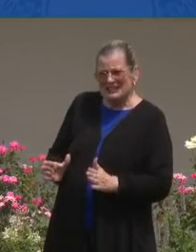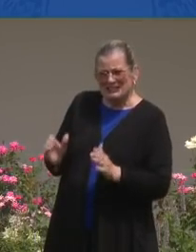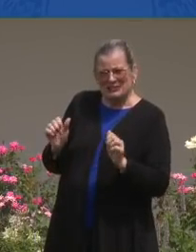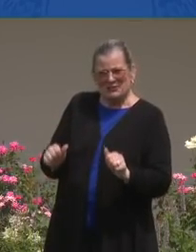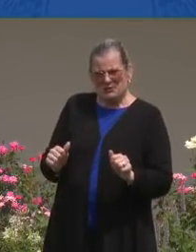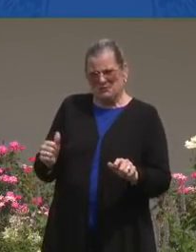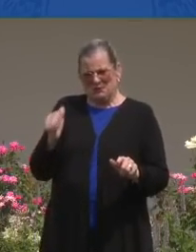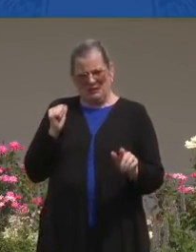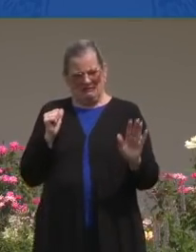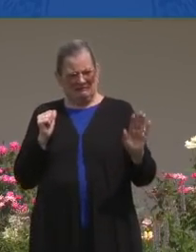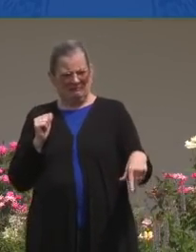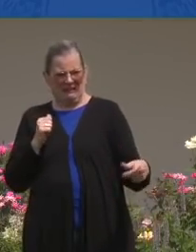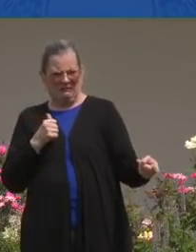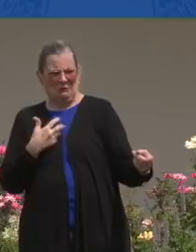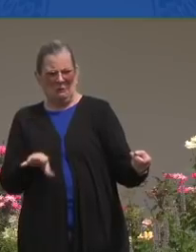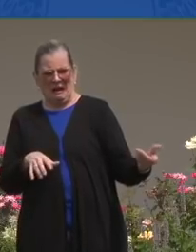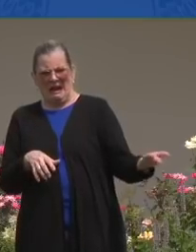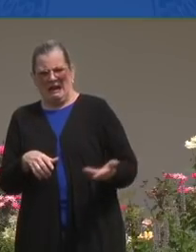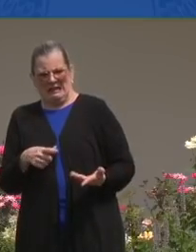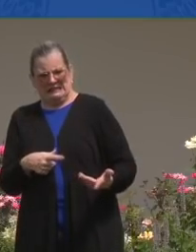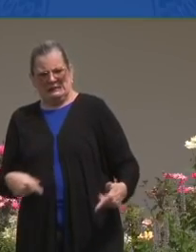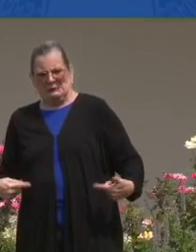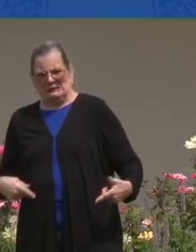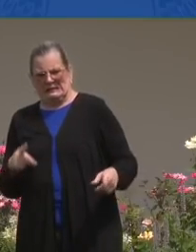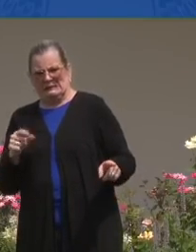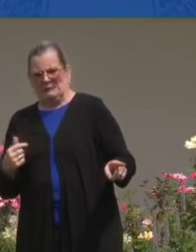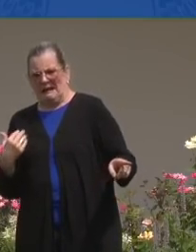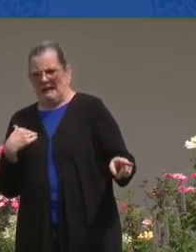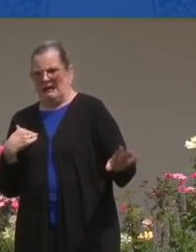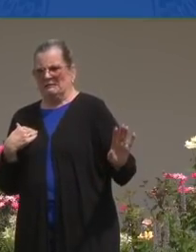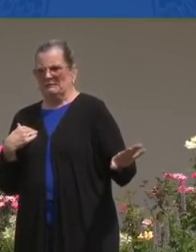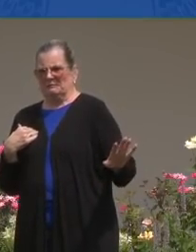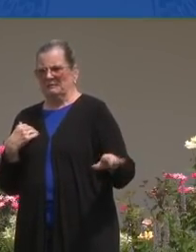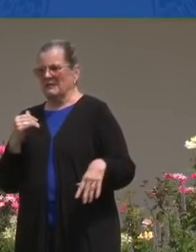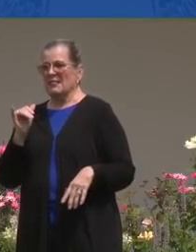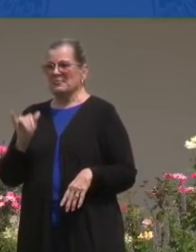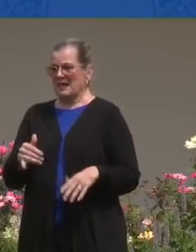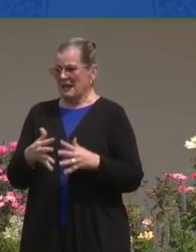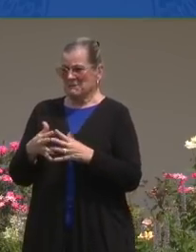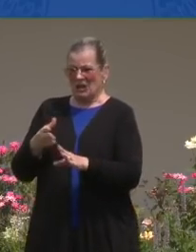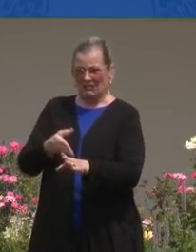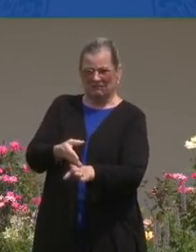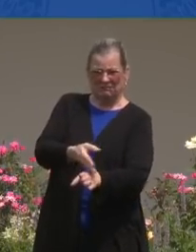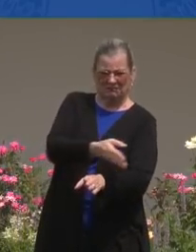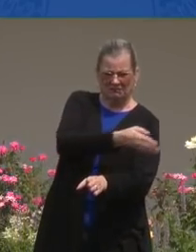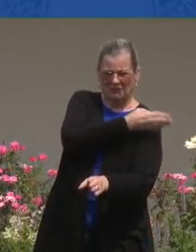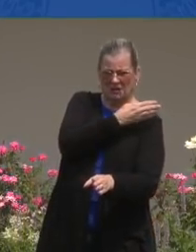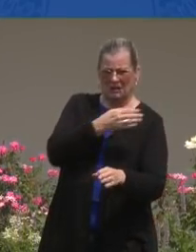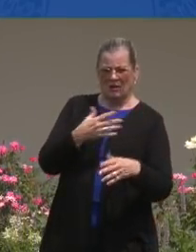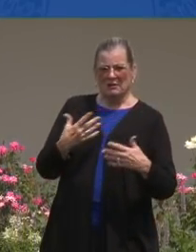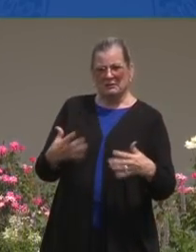an America that wasn't built for all Americans. Then we passed the ADA and made a commitment